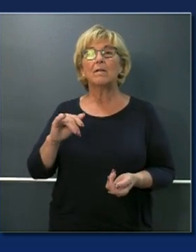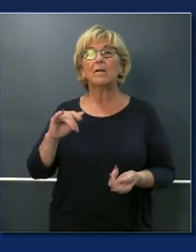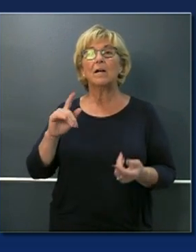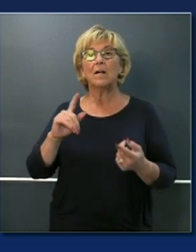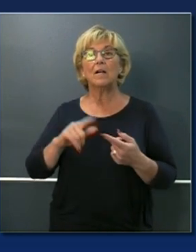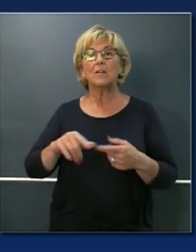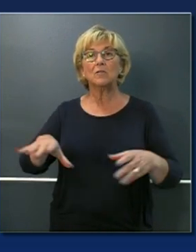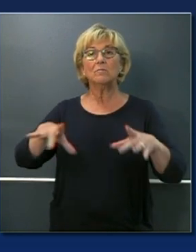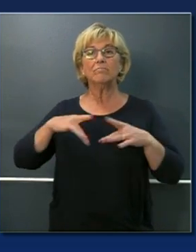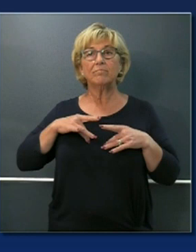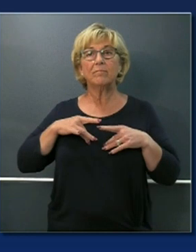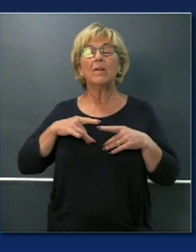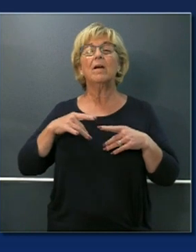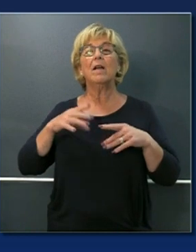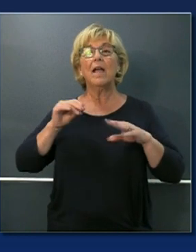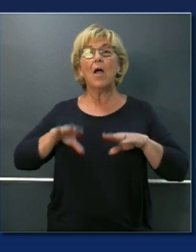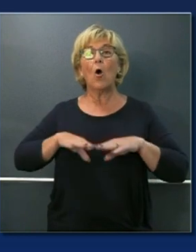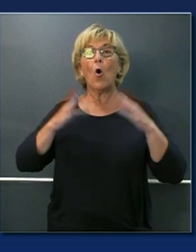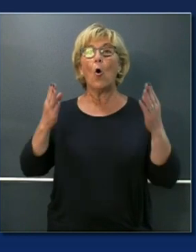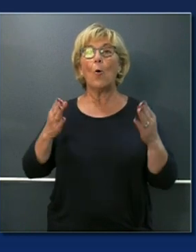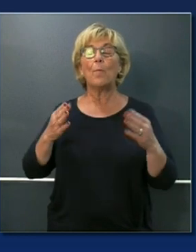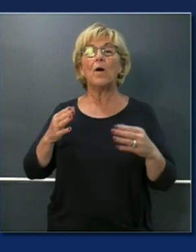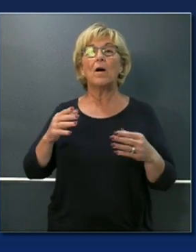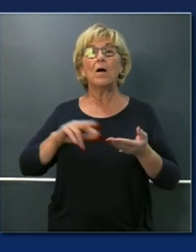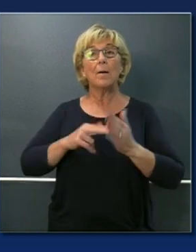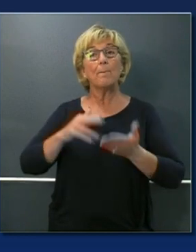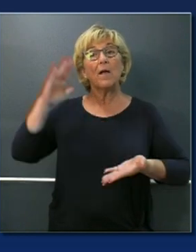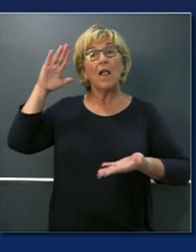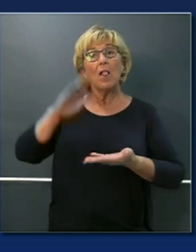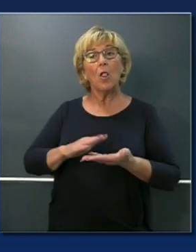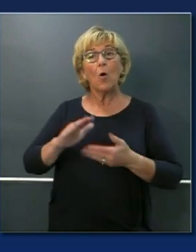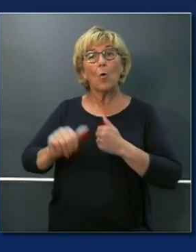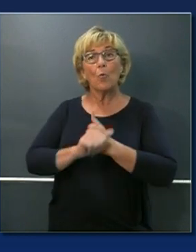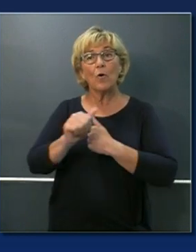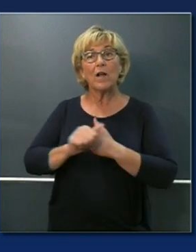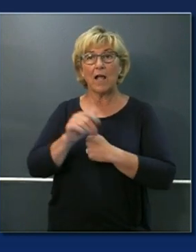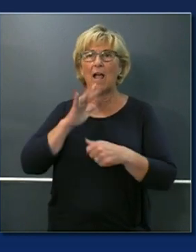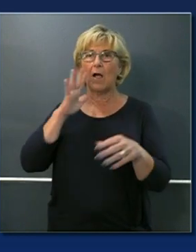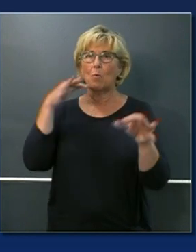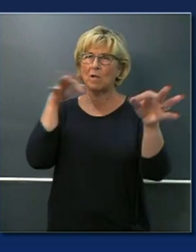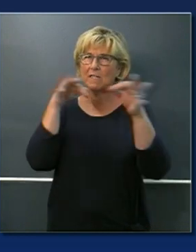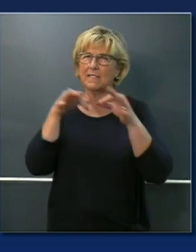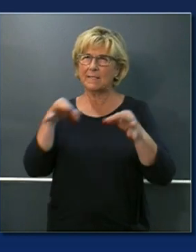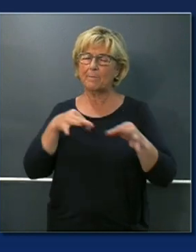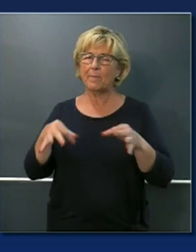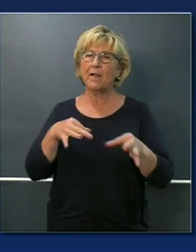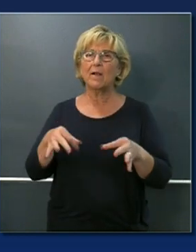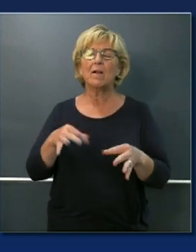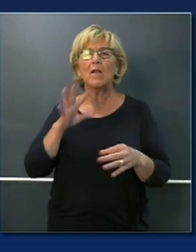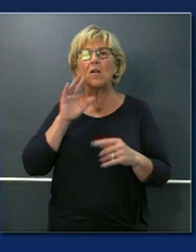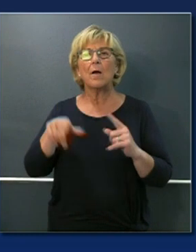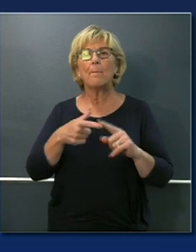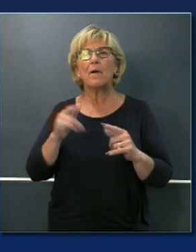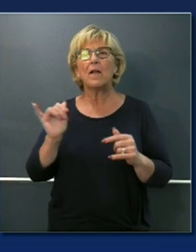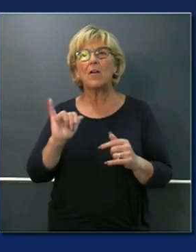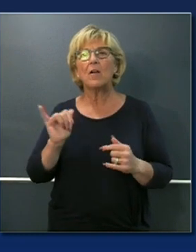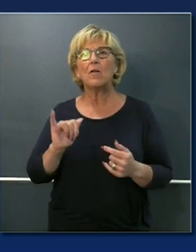LOWER RISK WORKFORCE. THE GOAL WILL BE CREATING OPPORTUNITIES FOR THE LOW RISK